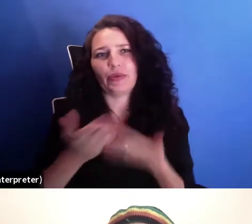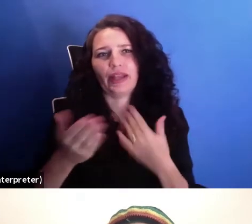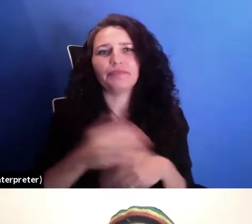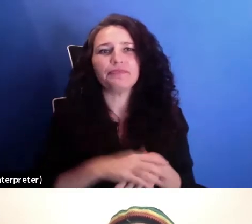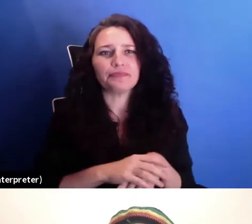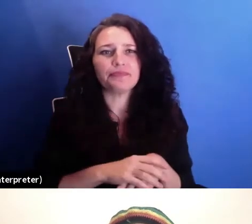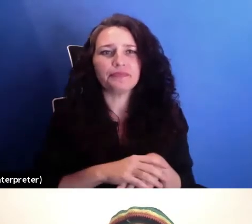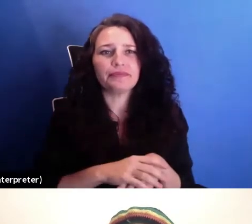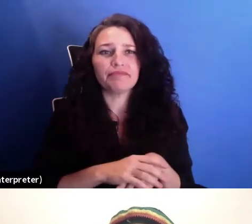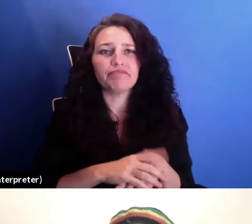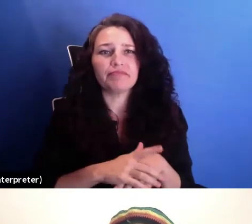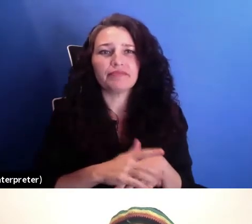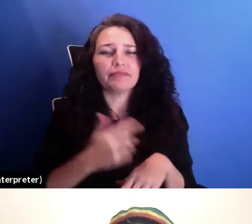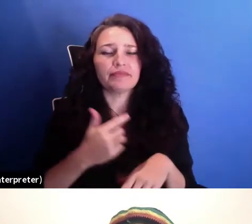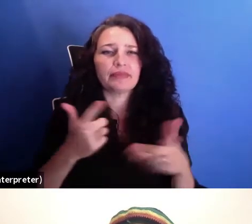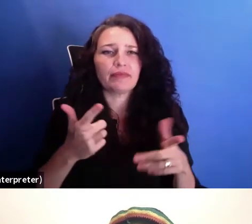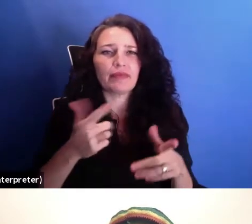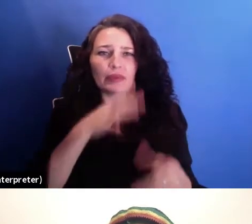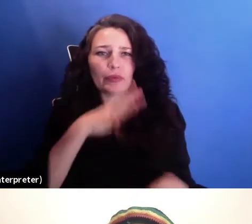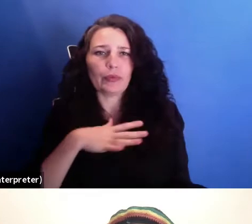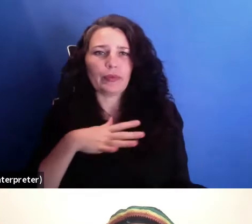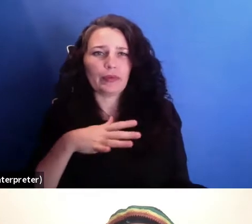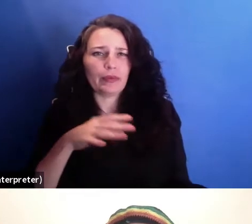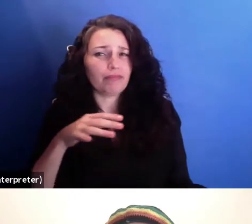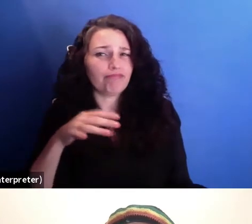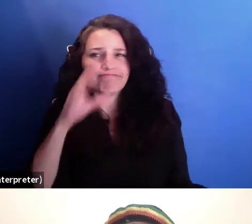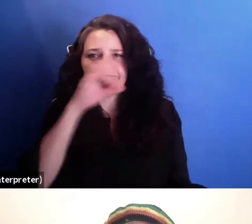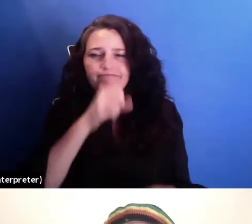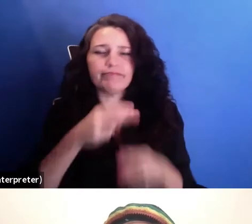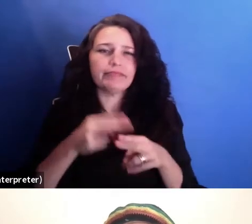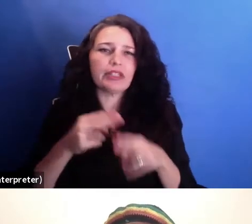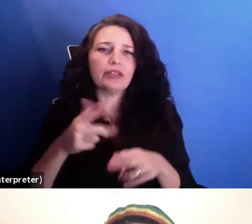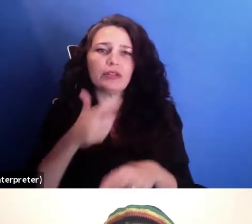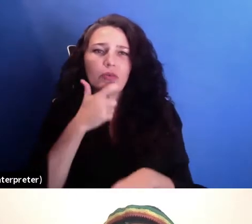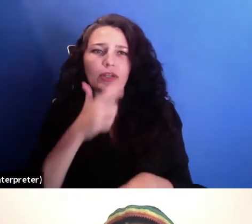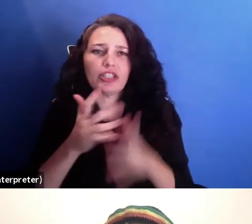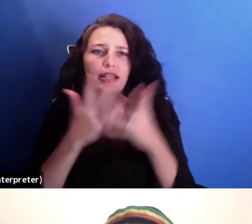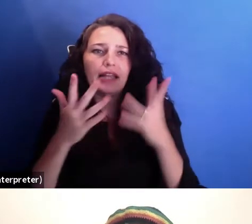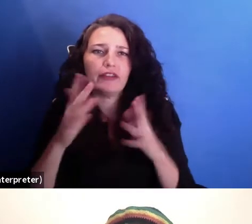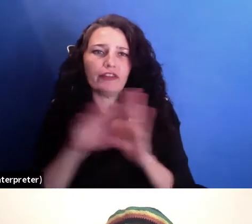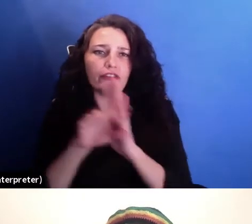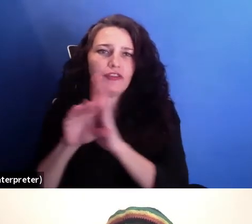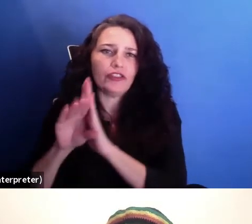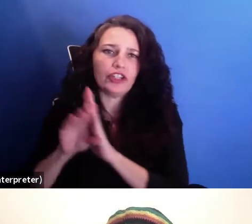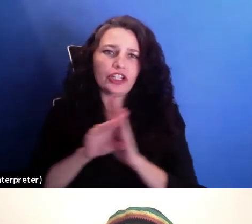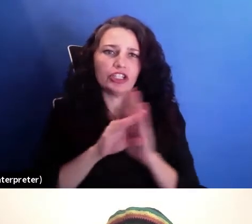and she said this thing to us that really resonated and made us feel like they were the right partner for us,